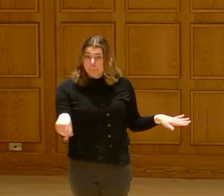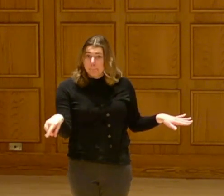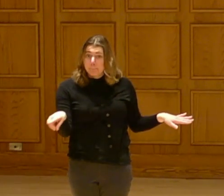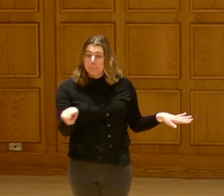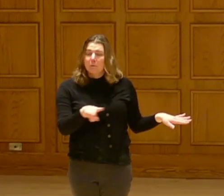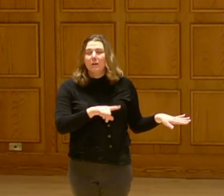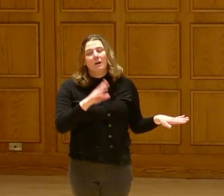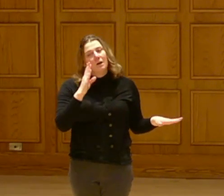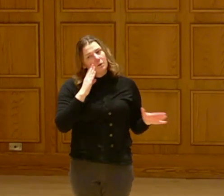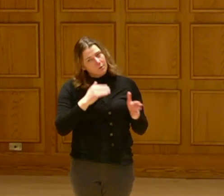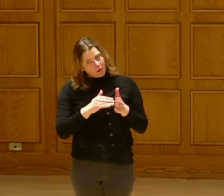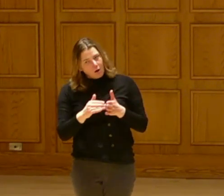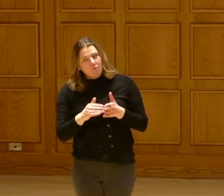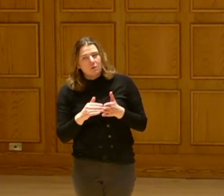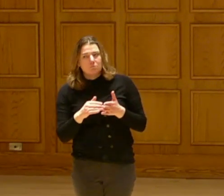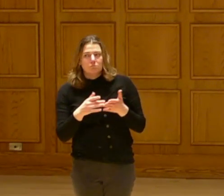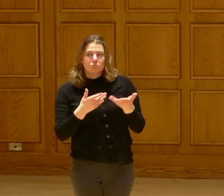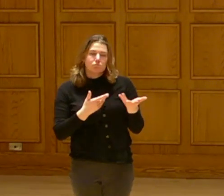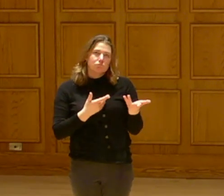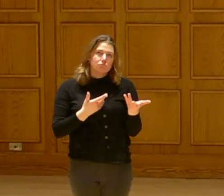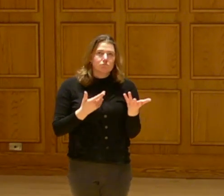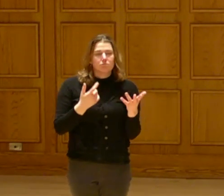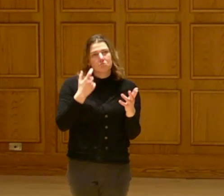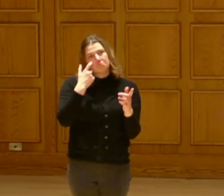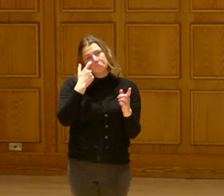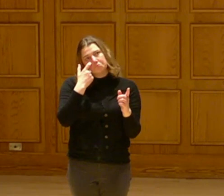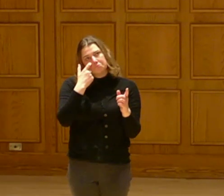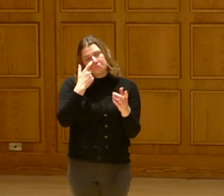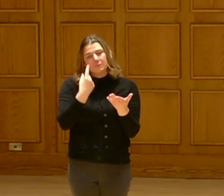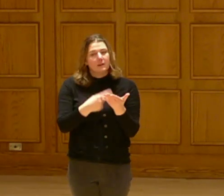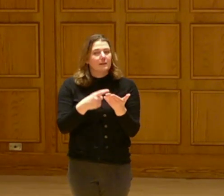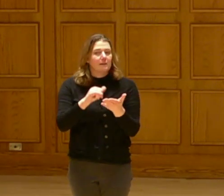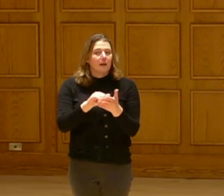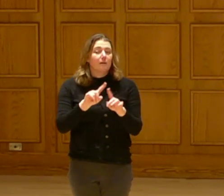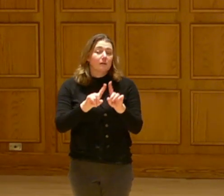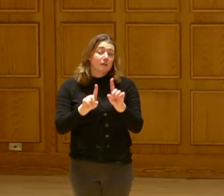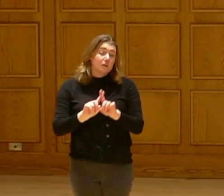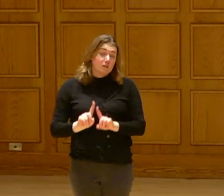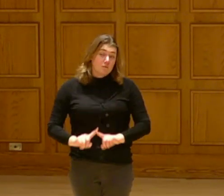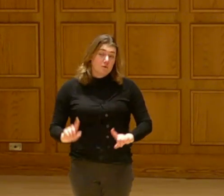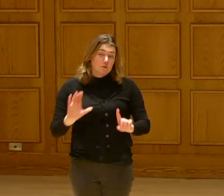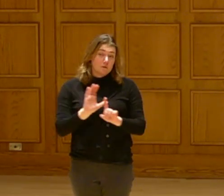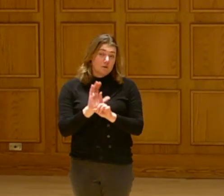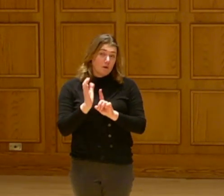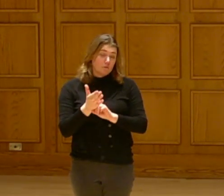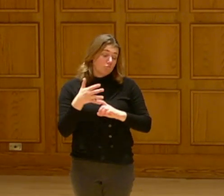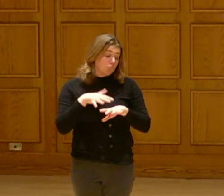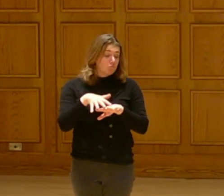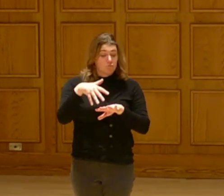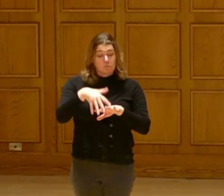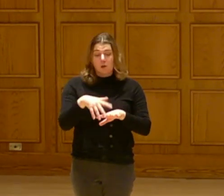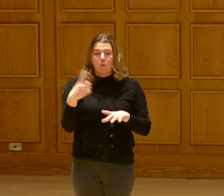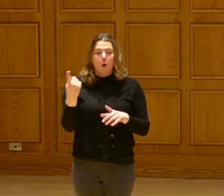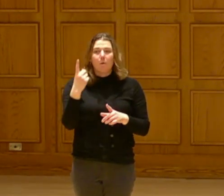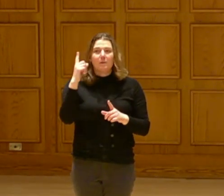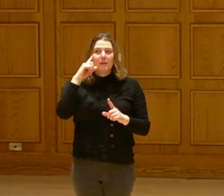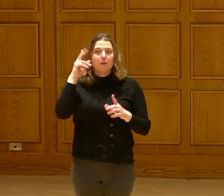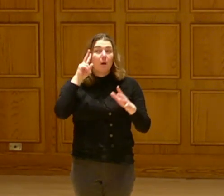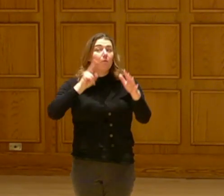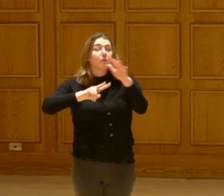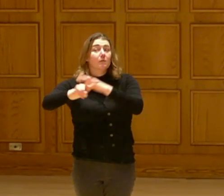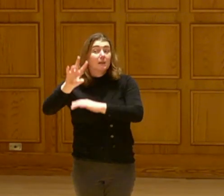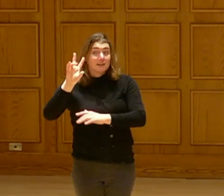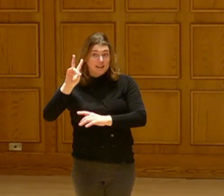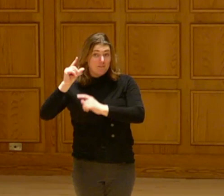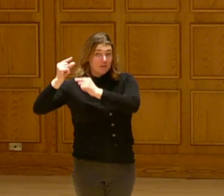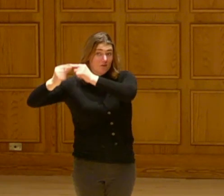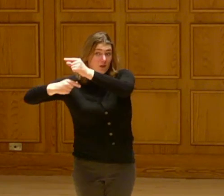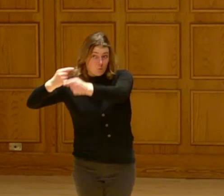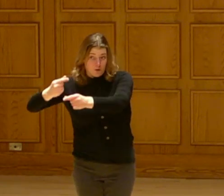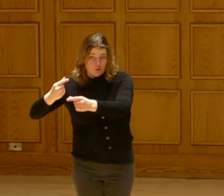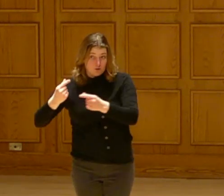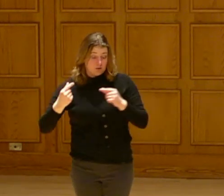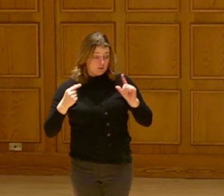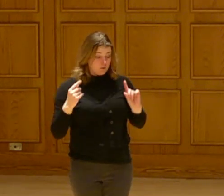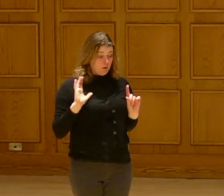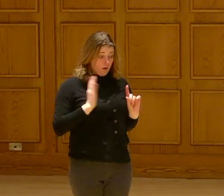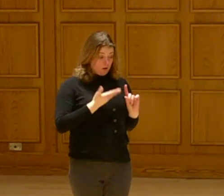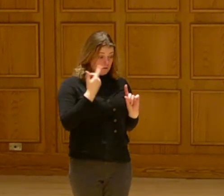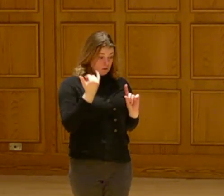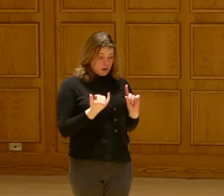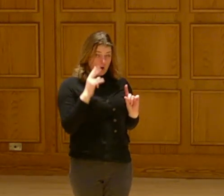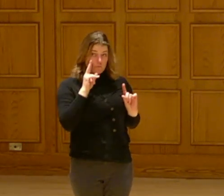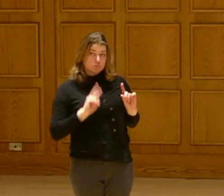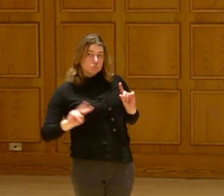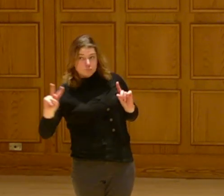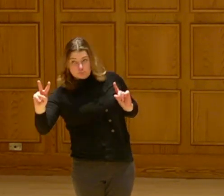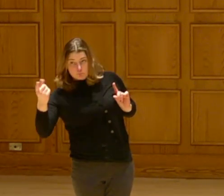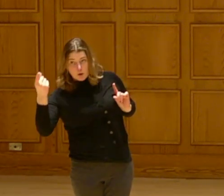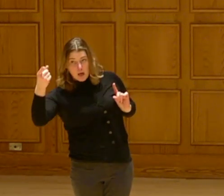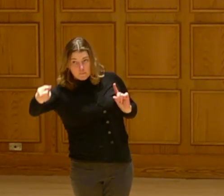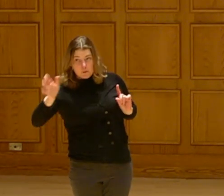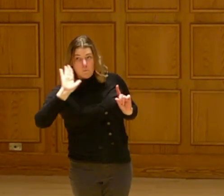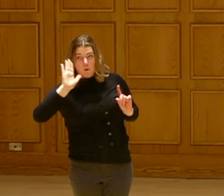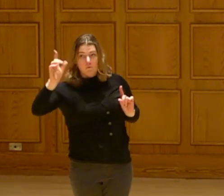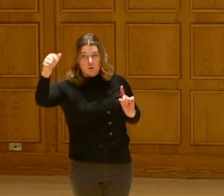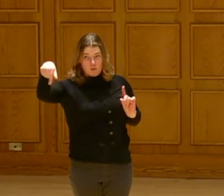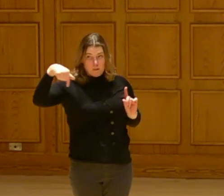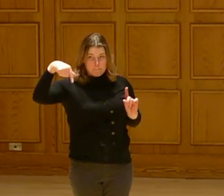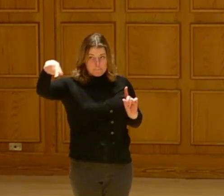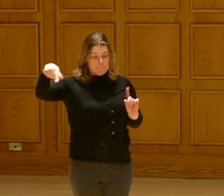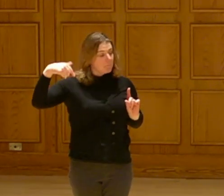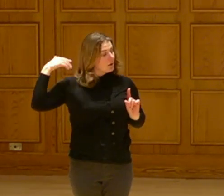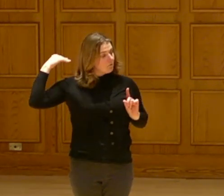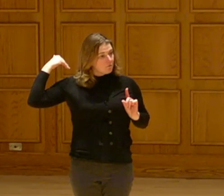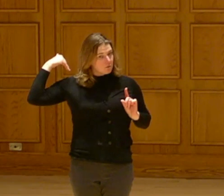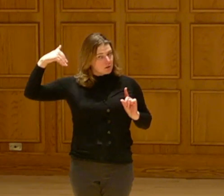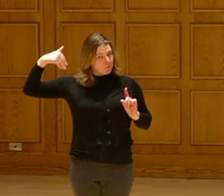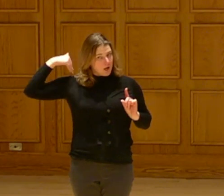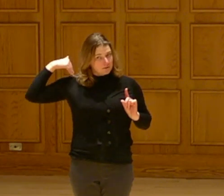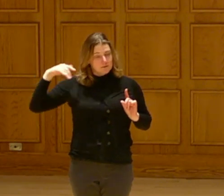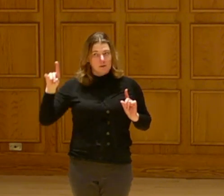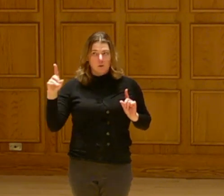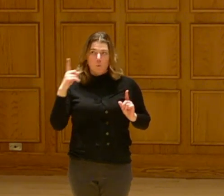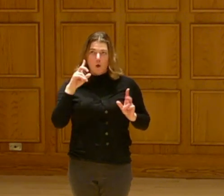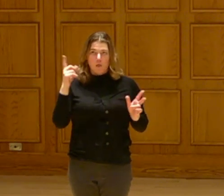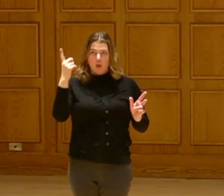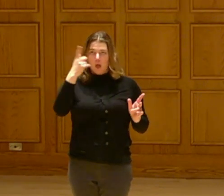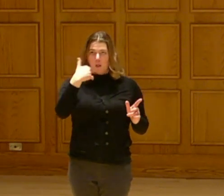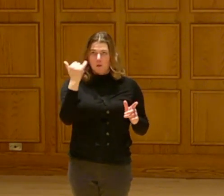I know we often talk about that in but we're talking about what is